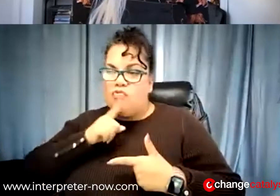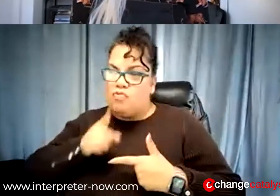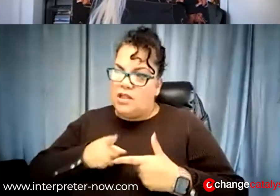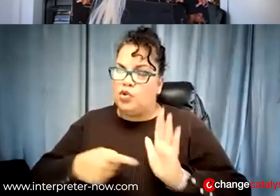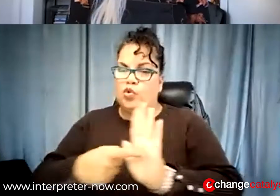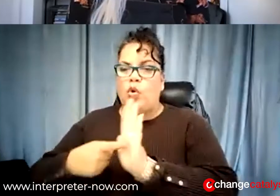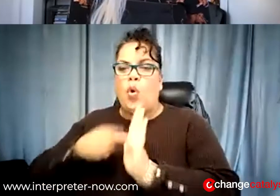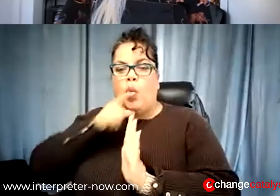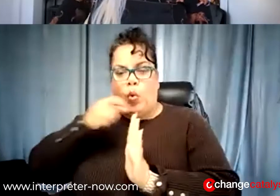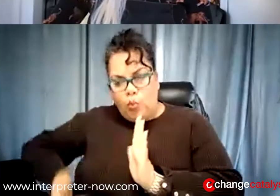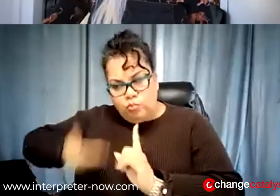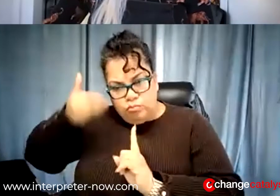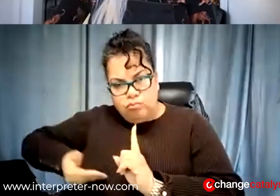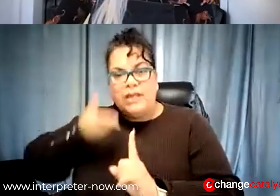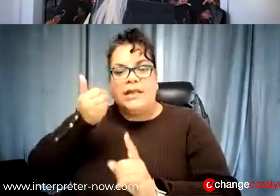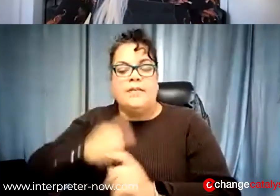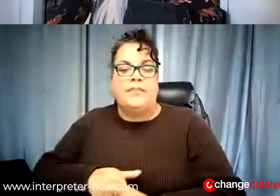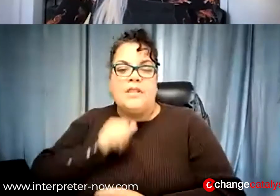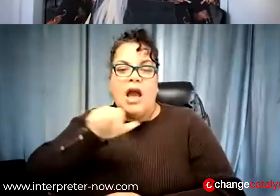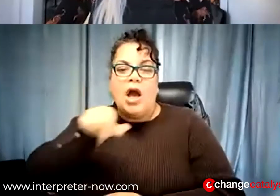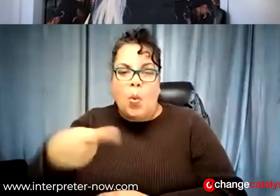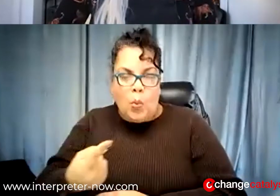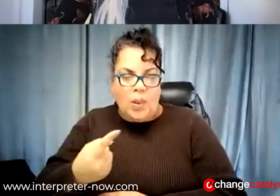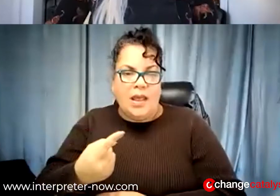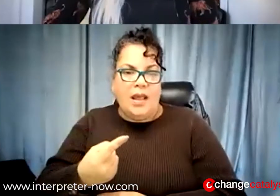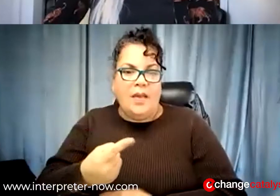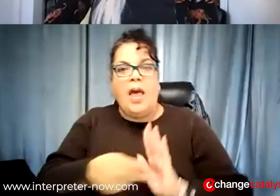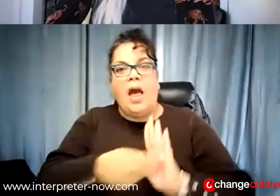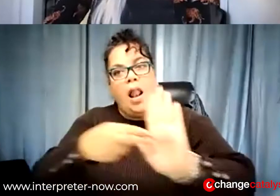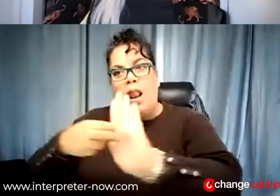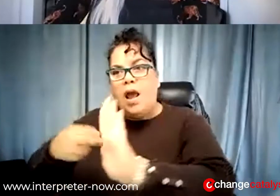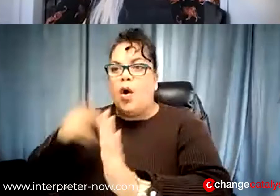So, not just the highlight reels or the kind of end results that you might see on LinkedIn